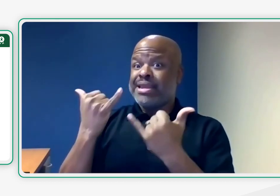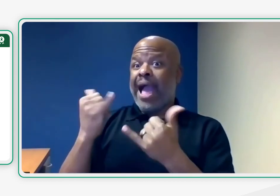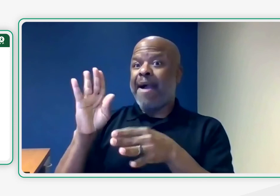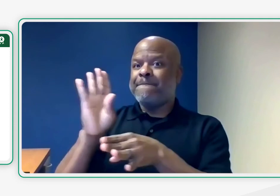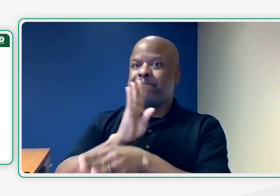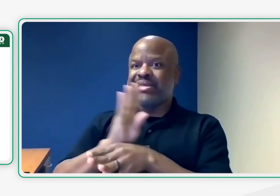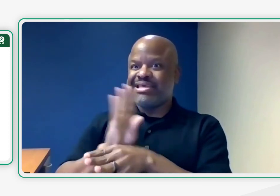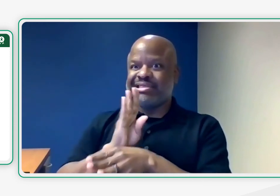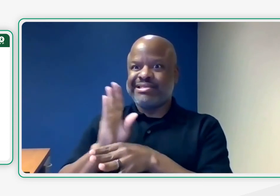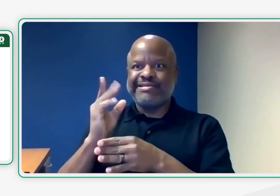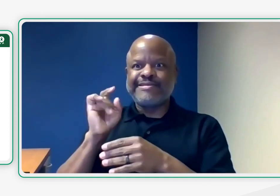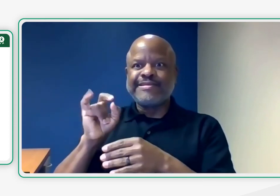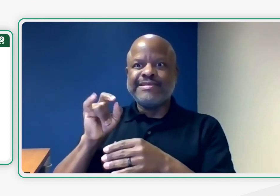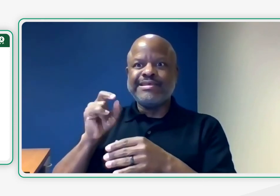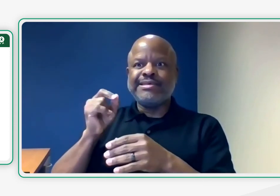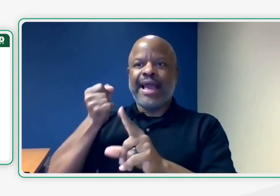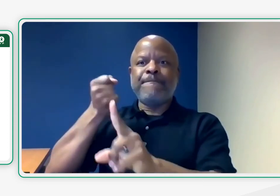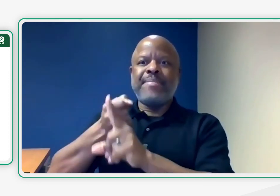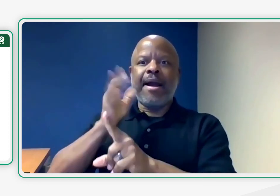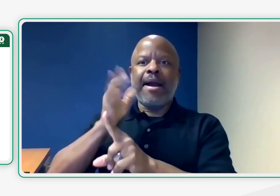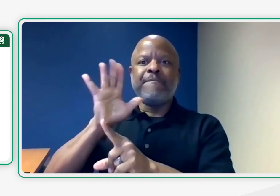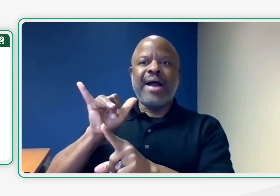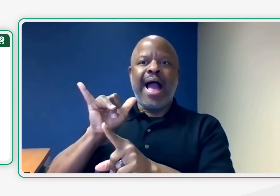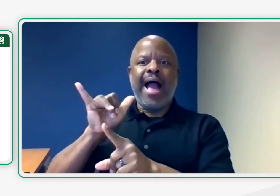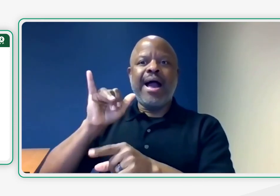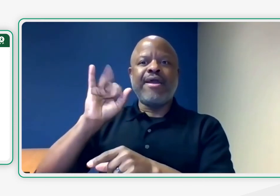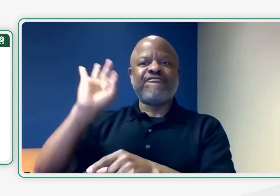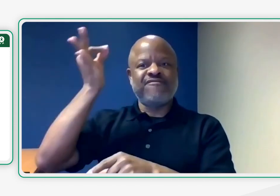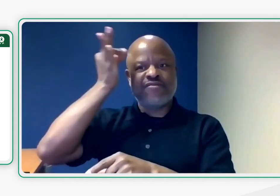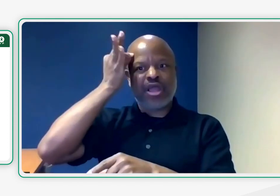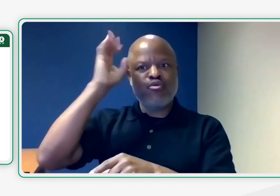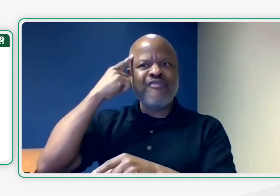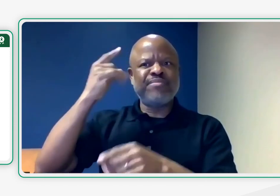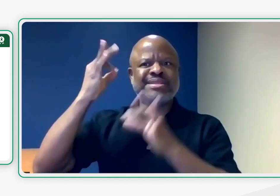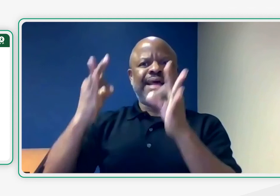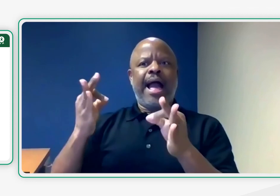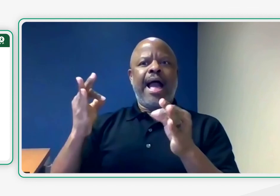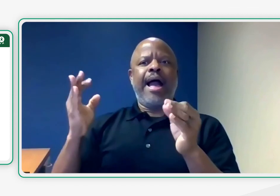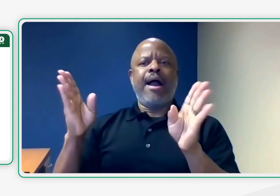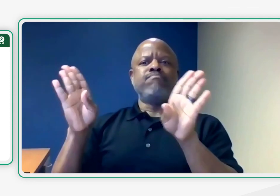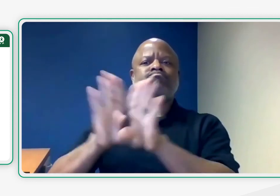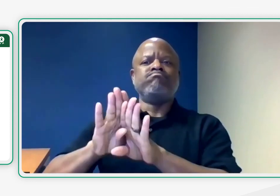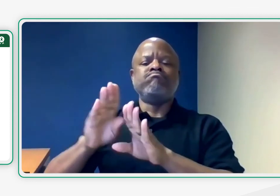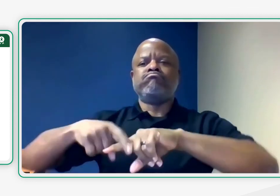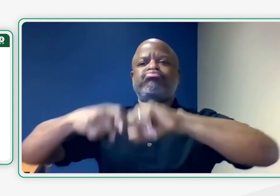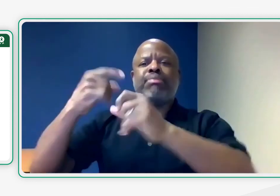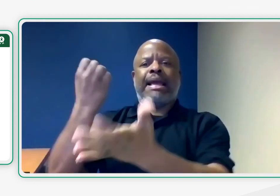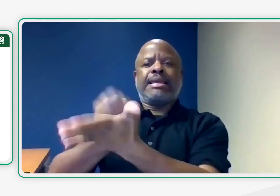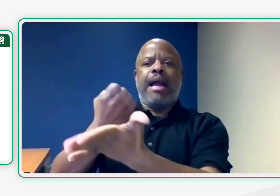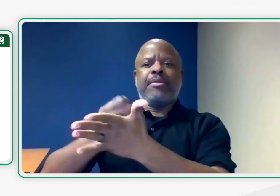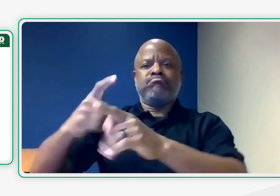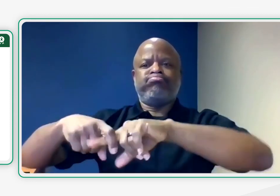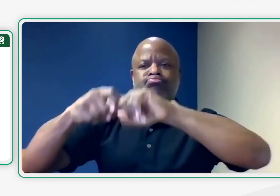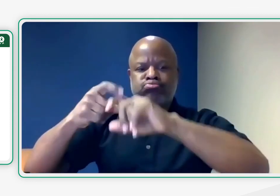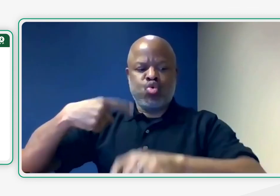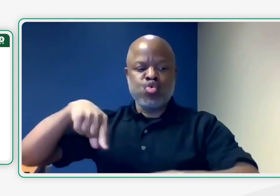and learn more about behavioral economics. And so, the businesses are very impacted